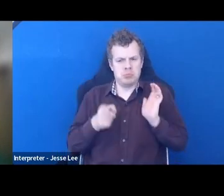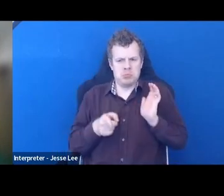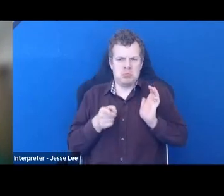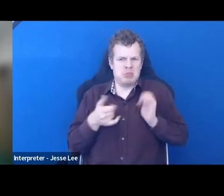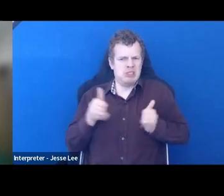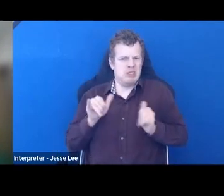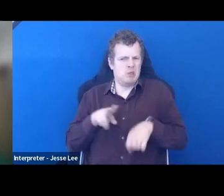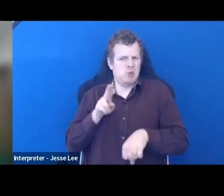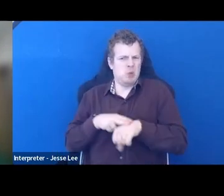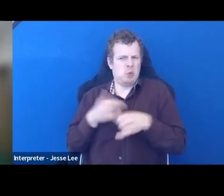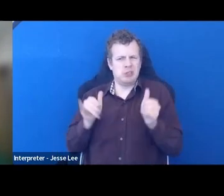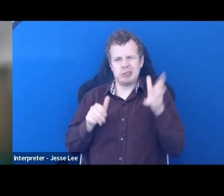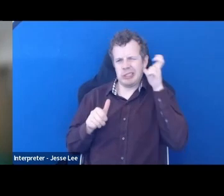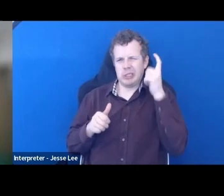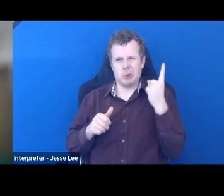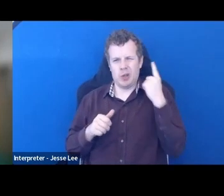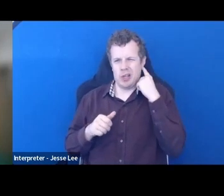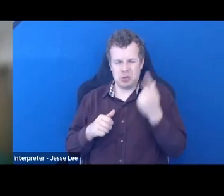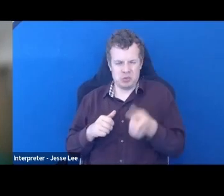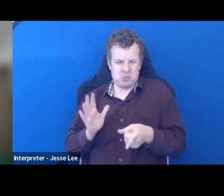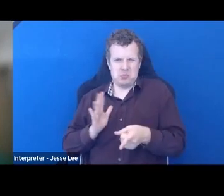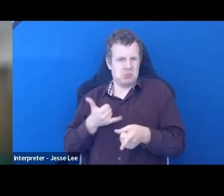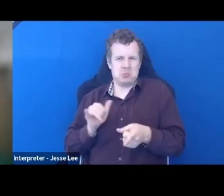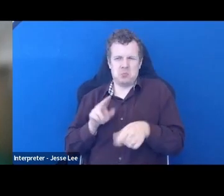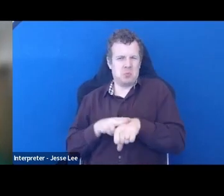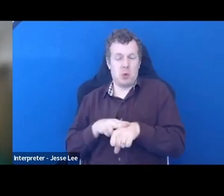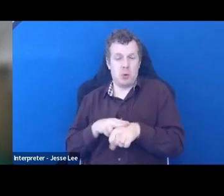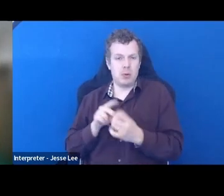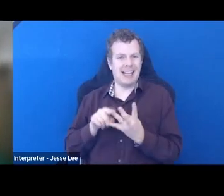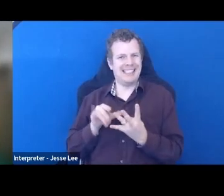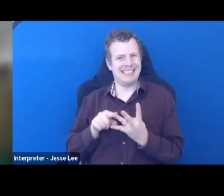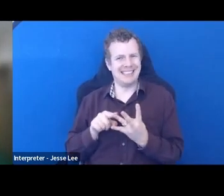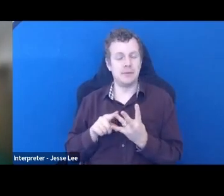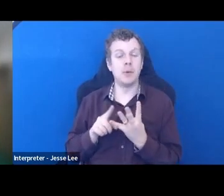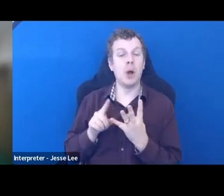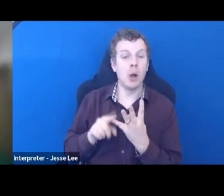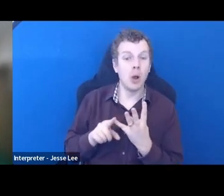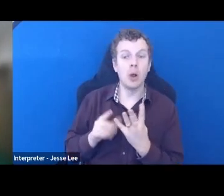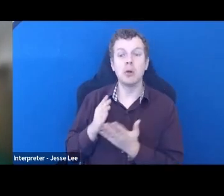And then navigating and seeking out support from different networks.